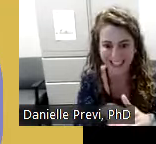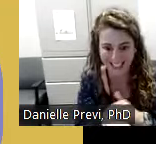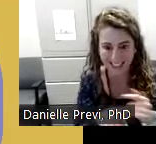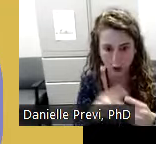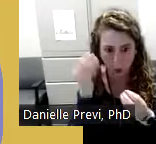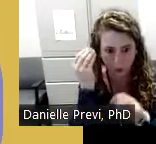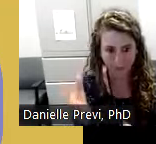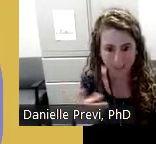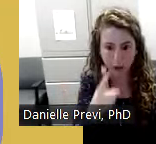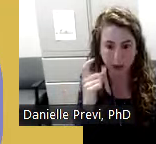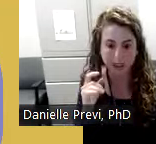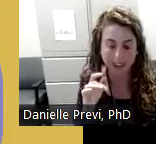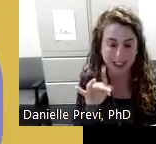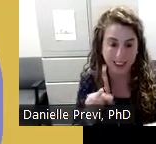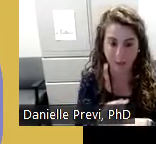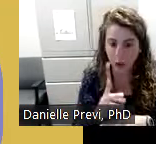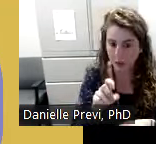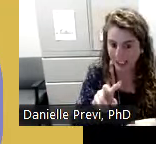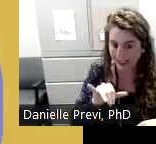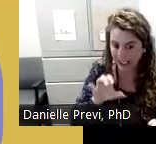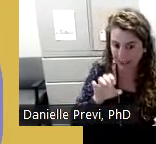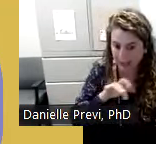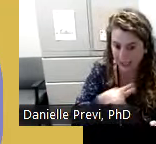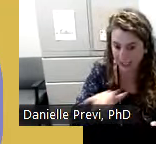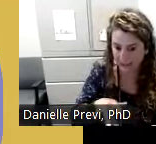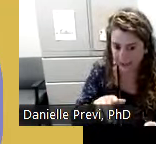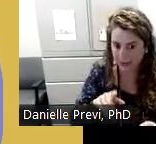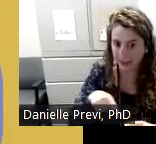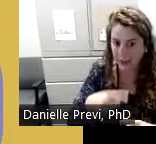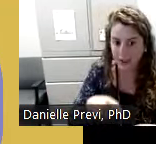be further restrictive to that child's access to information. Because if you're using a device